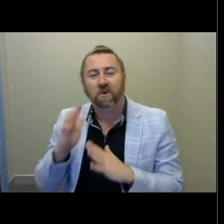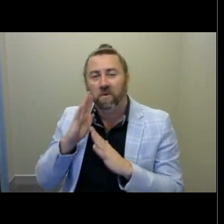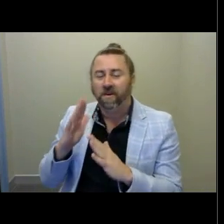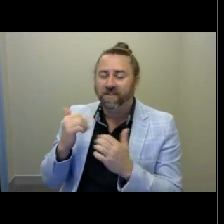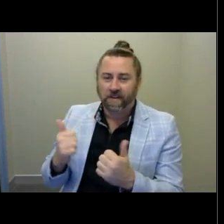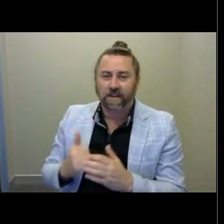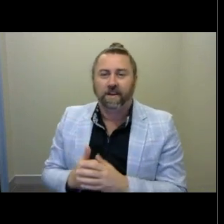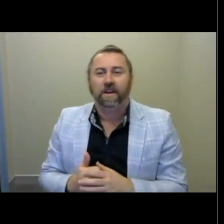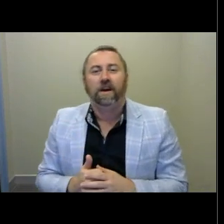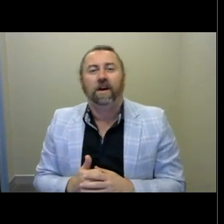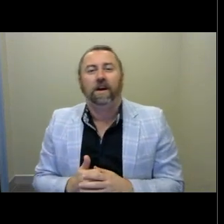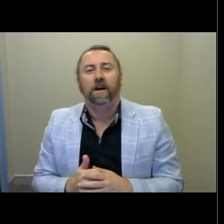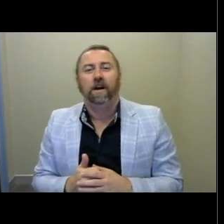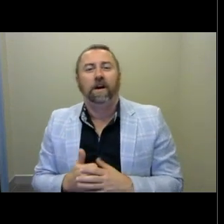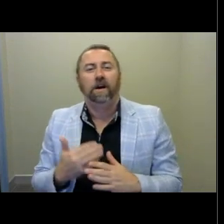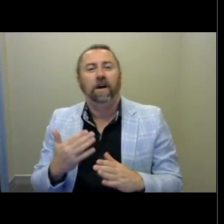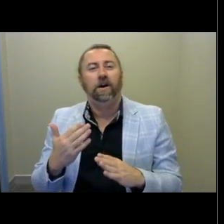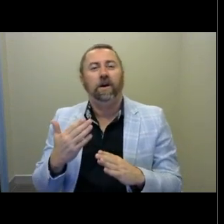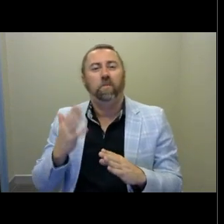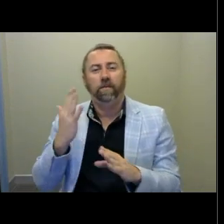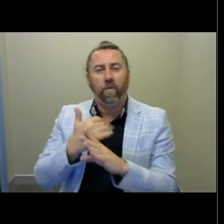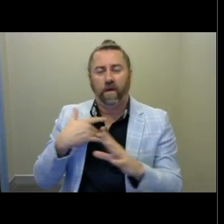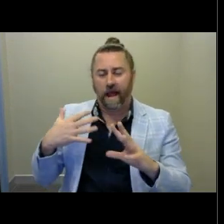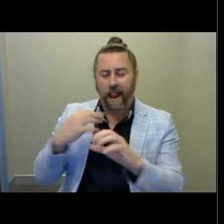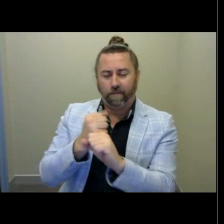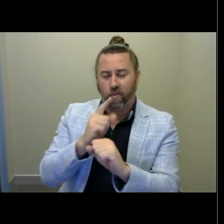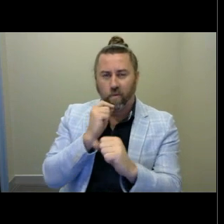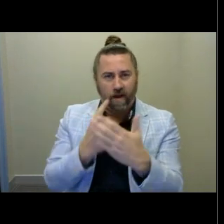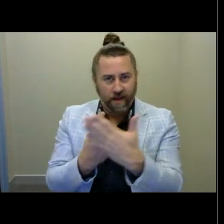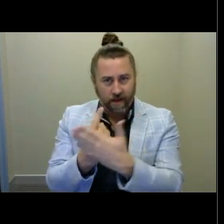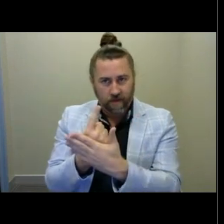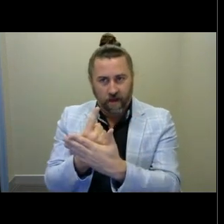So before I talk about what you are going to be learning today I will just give you a bit of background about me.